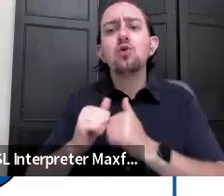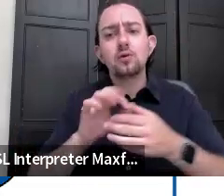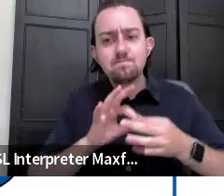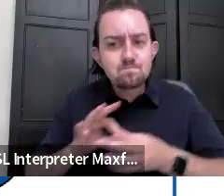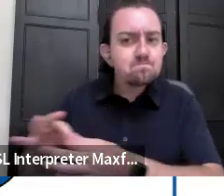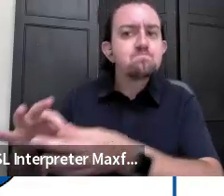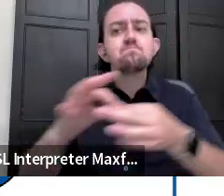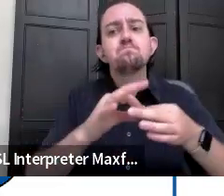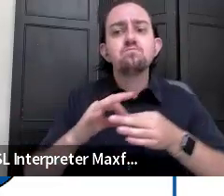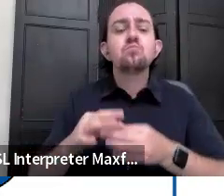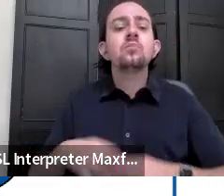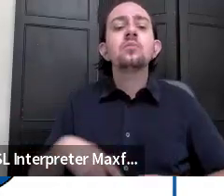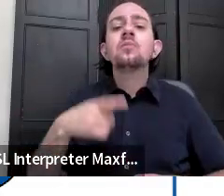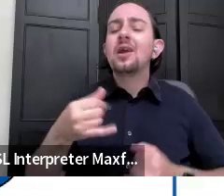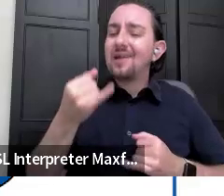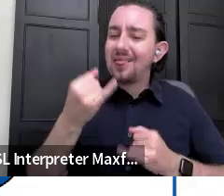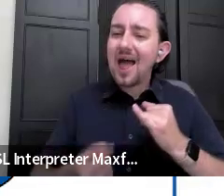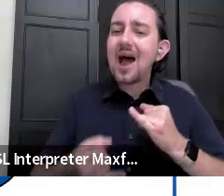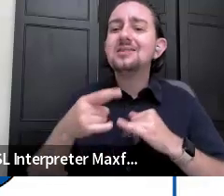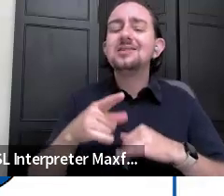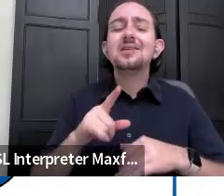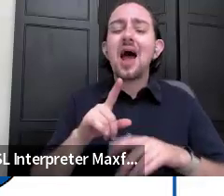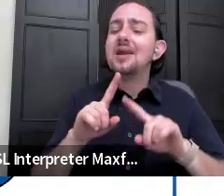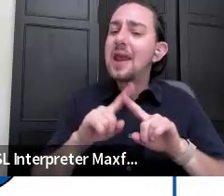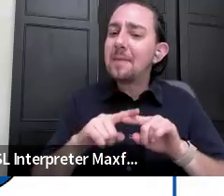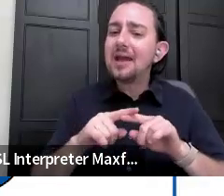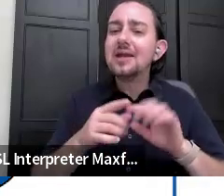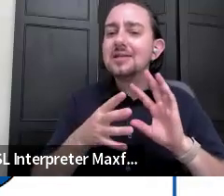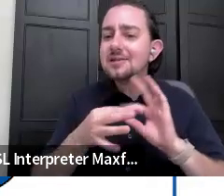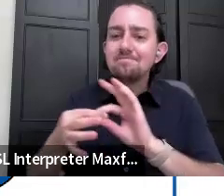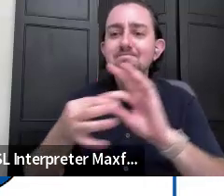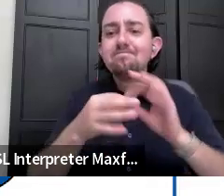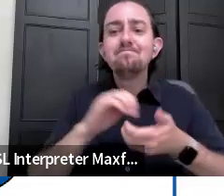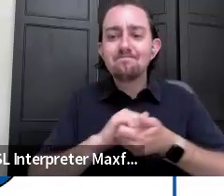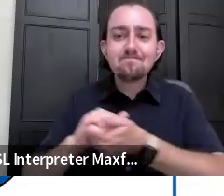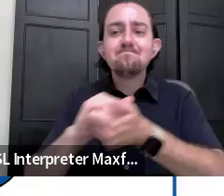Finally, interdependence. So another term for what happened in